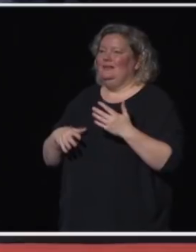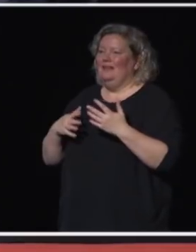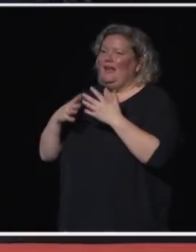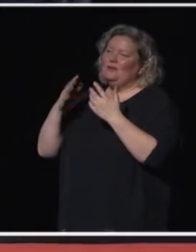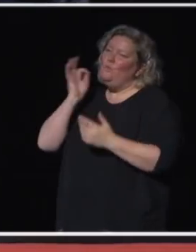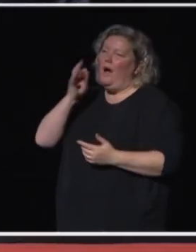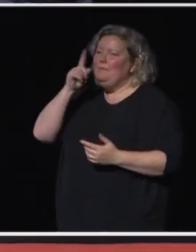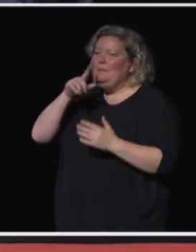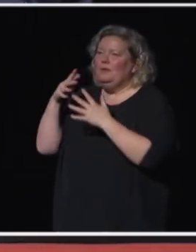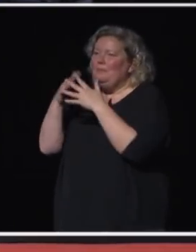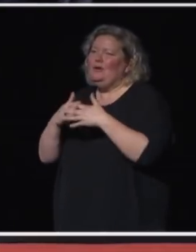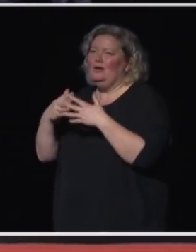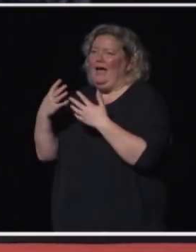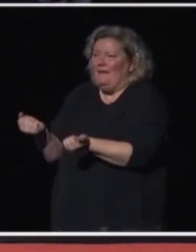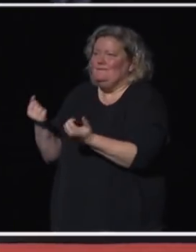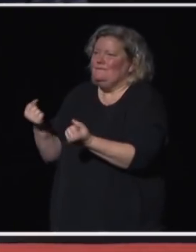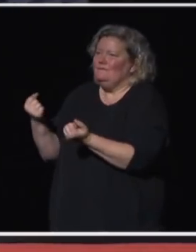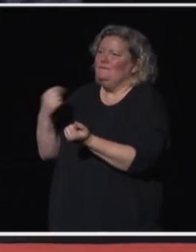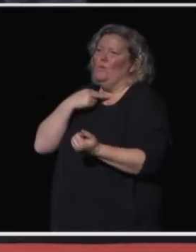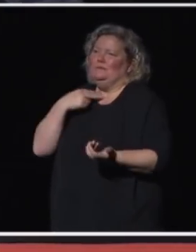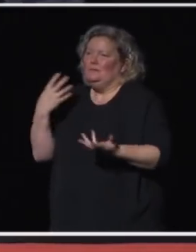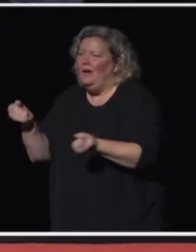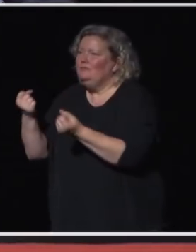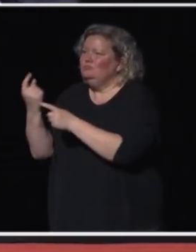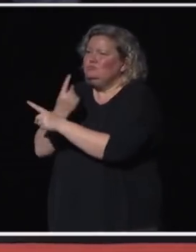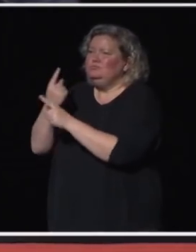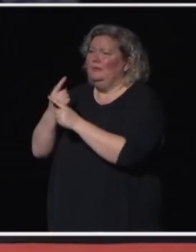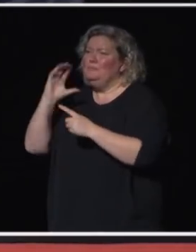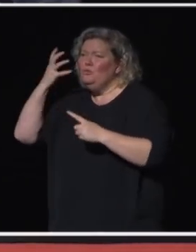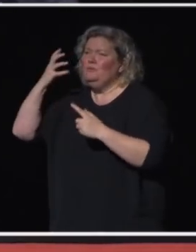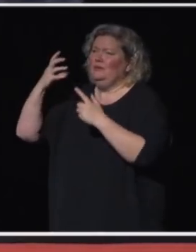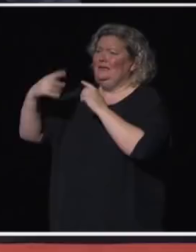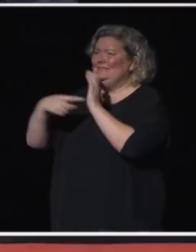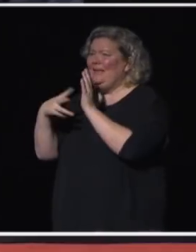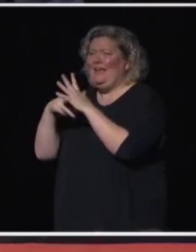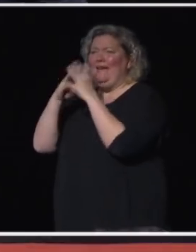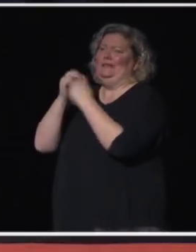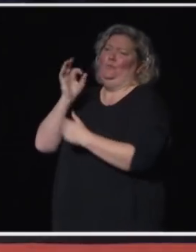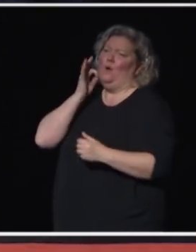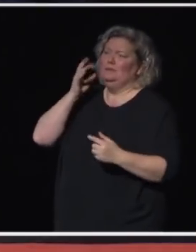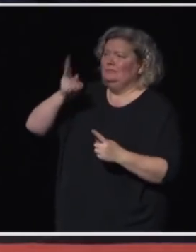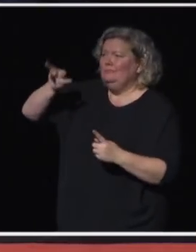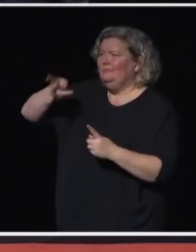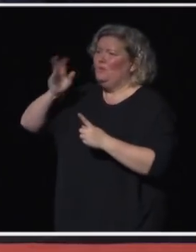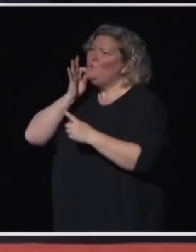It's on the movies. It's in the commercials. I mean, white people, white people, white people in all ranges and facets and emotional feeling.